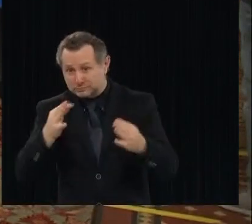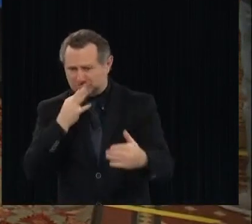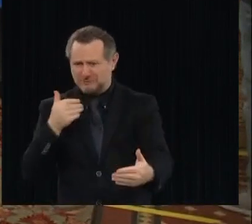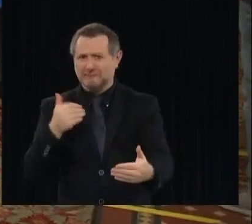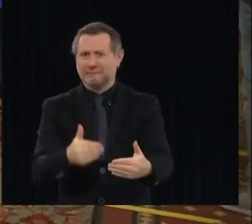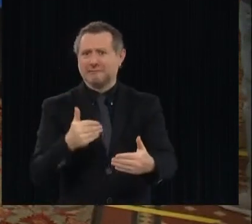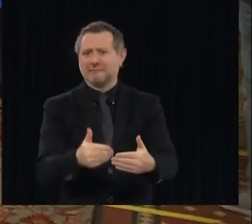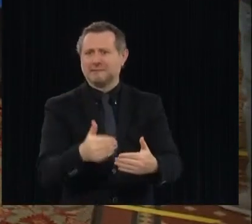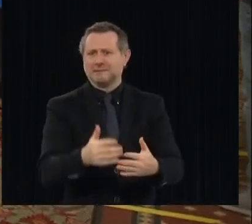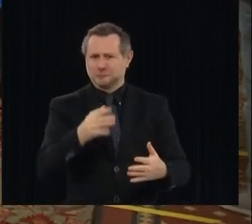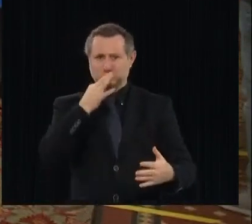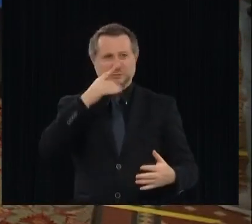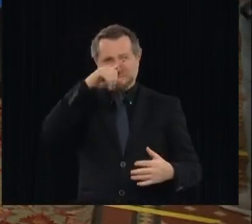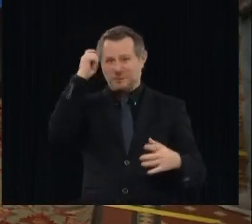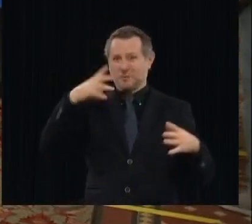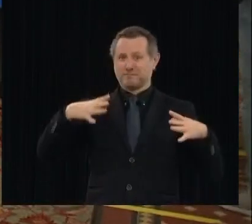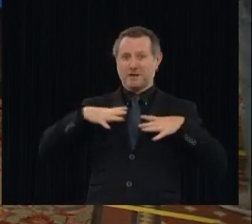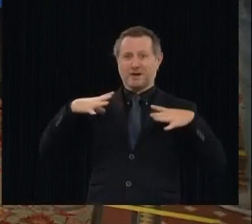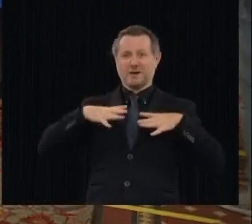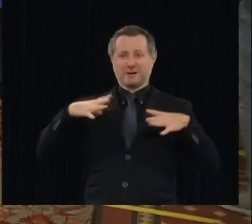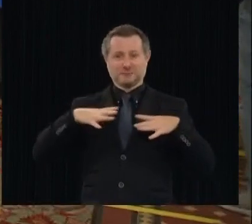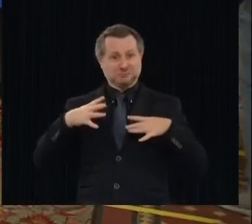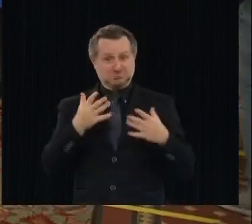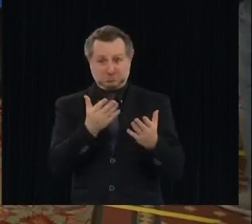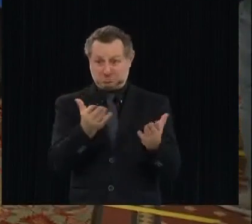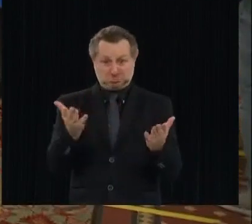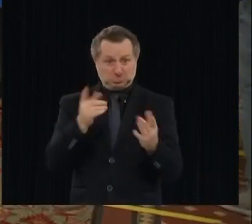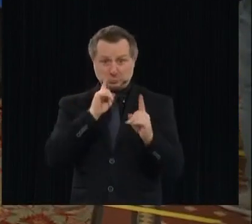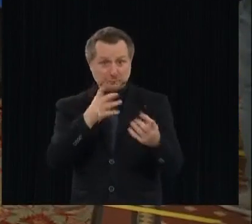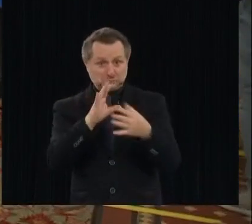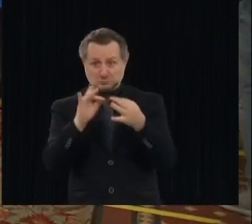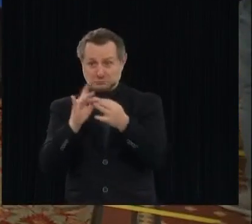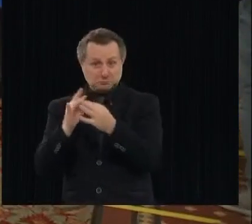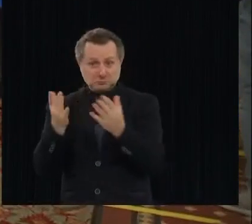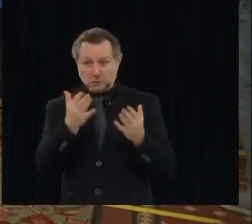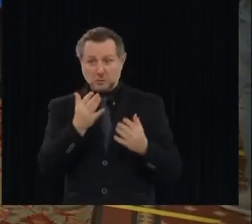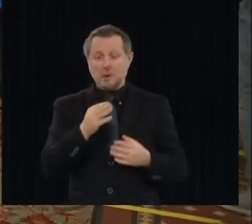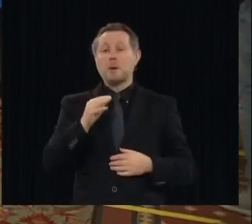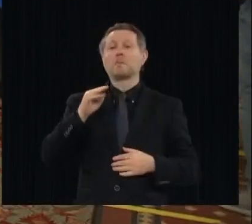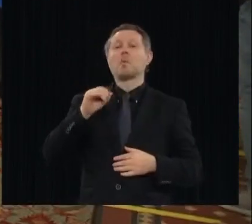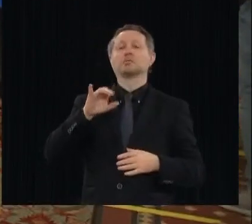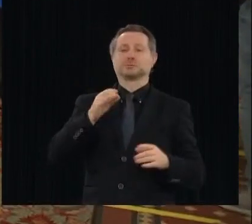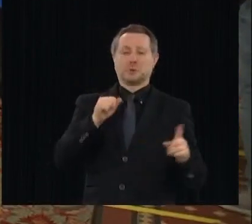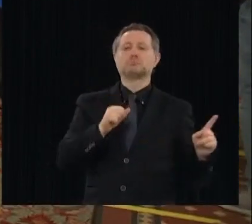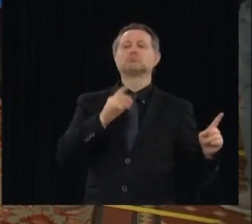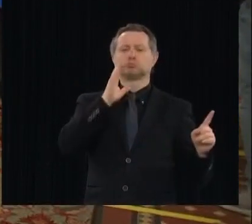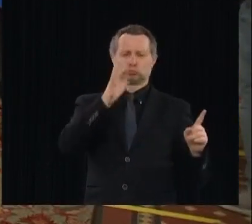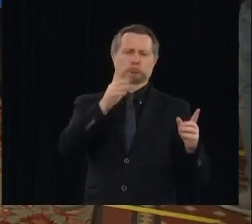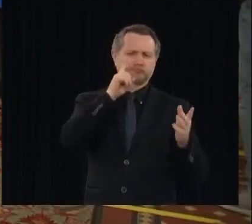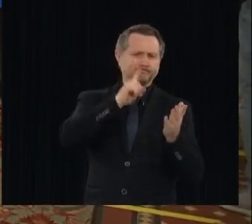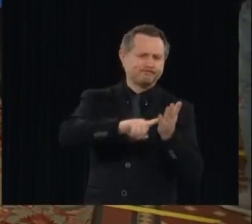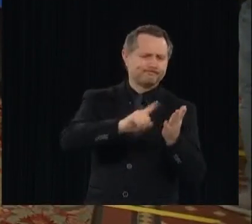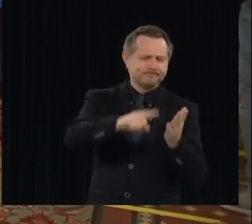SUMMER CAMPS, THERE ARE QUESTIONS SHOULD THEY OPEN? OBVIOUSLY PARENTS ARE CONCERNED?